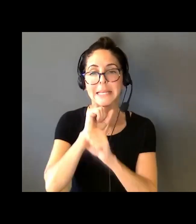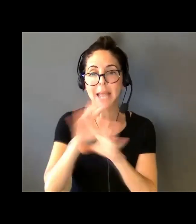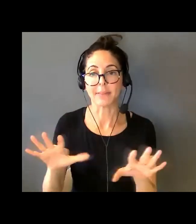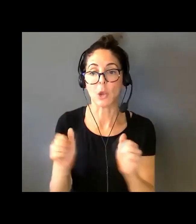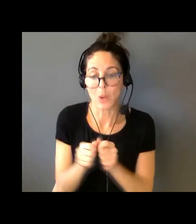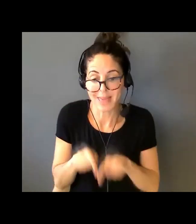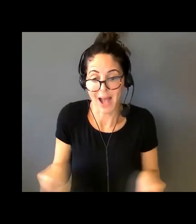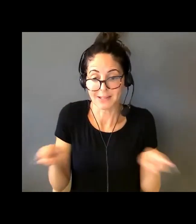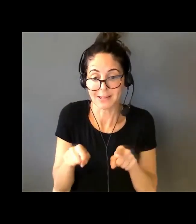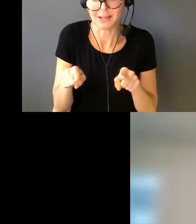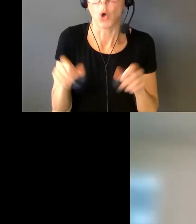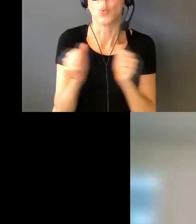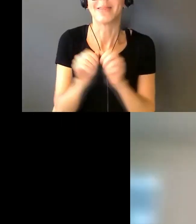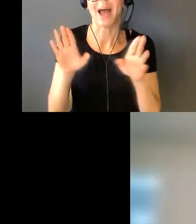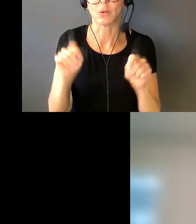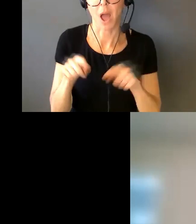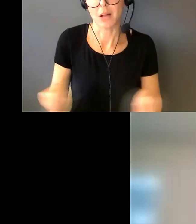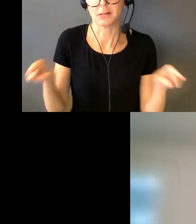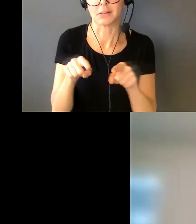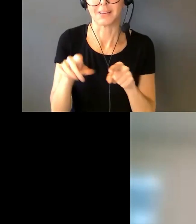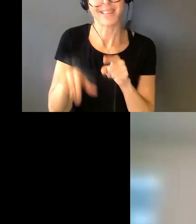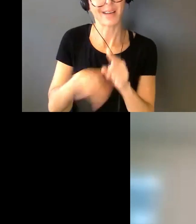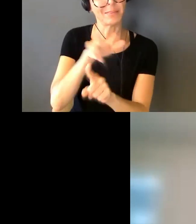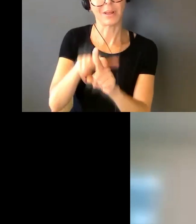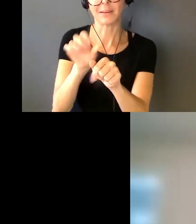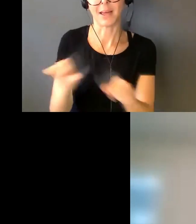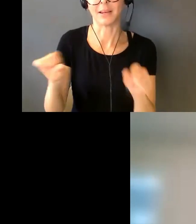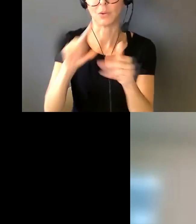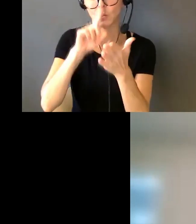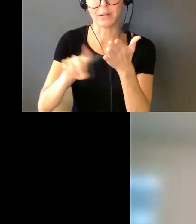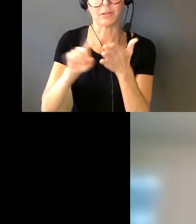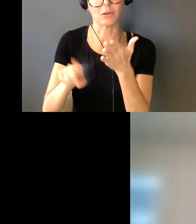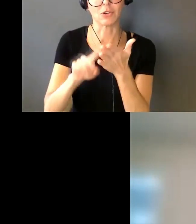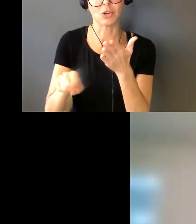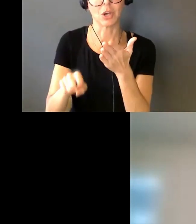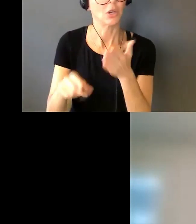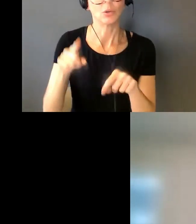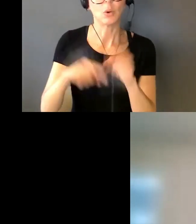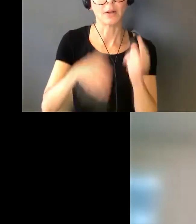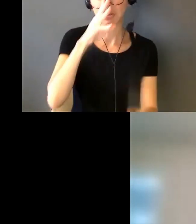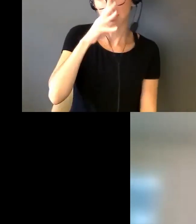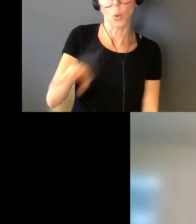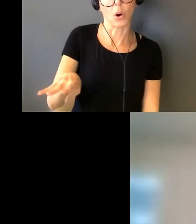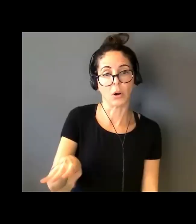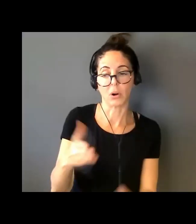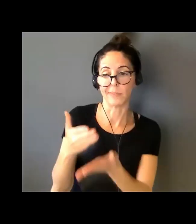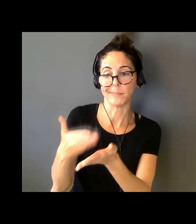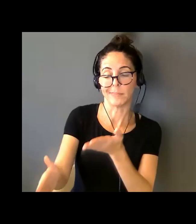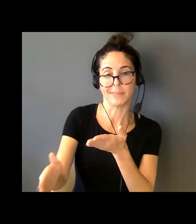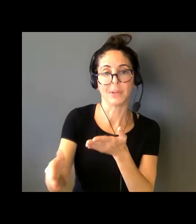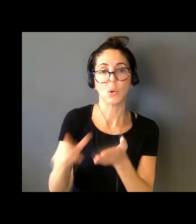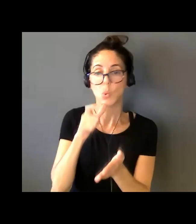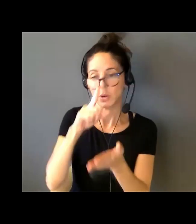think that should be applied in any research. And then I think the community are not subject. They